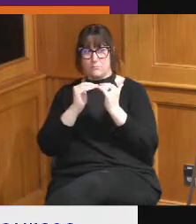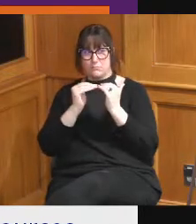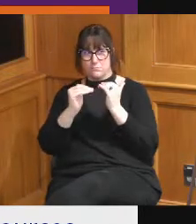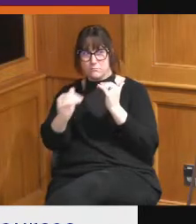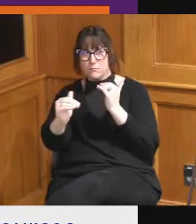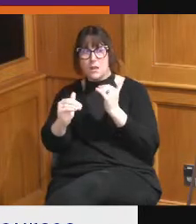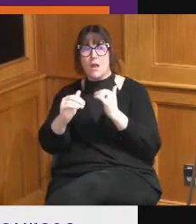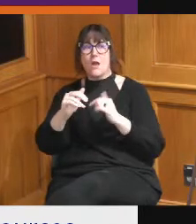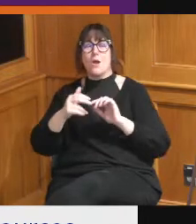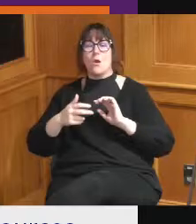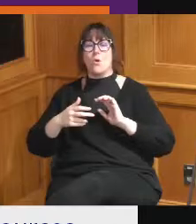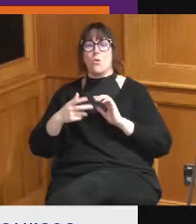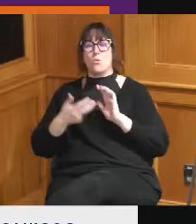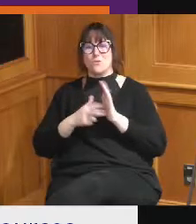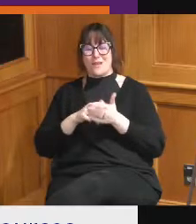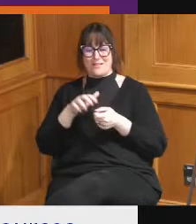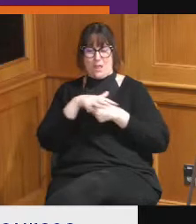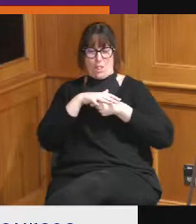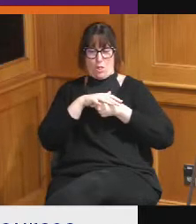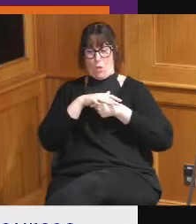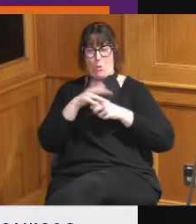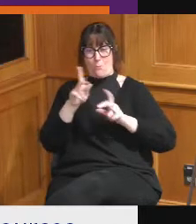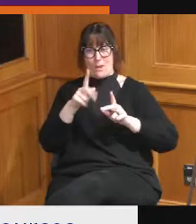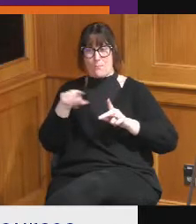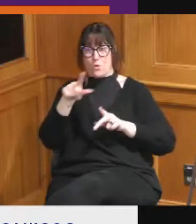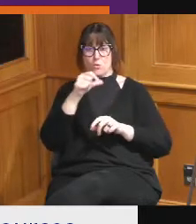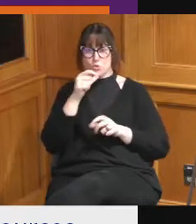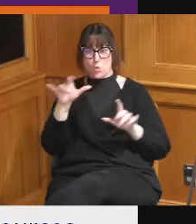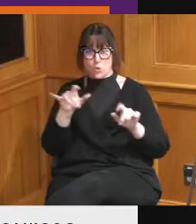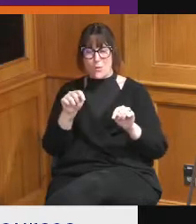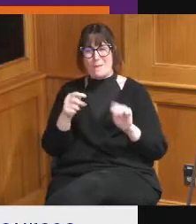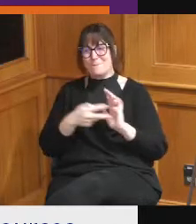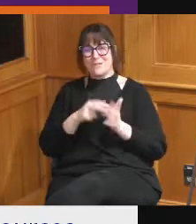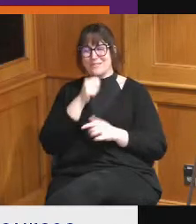local people aren't doing it it's not happening fortunately I think there's just no way to get